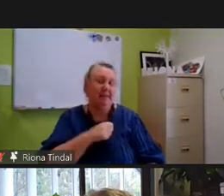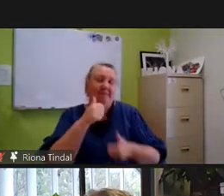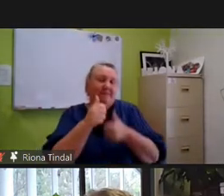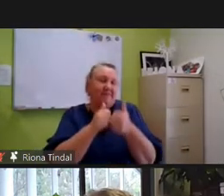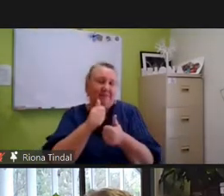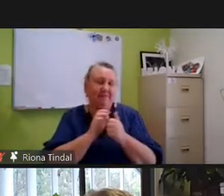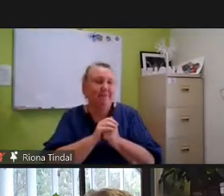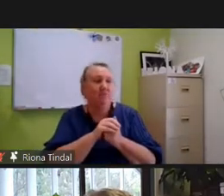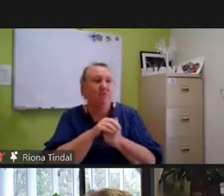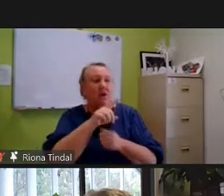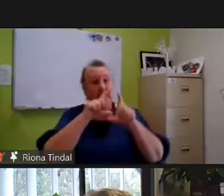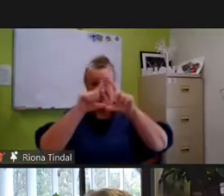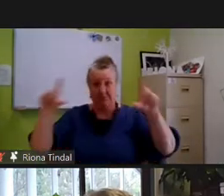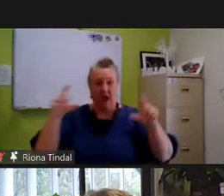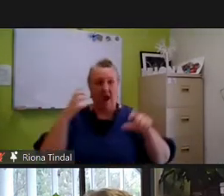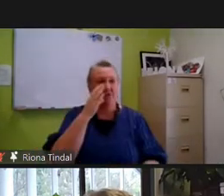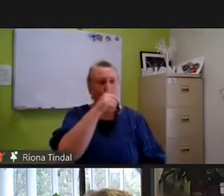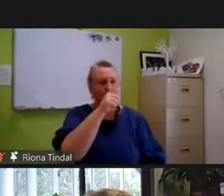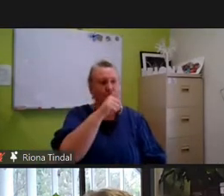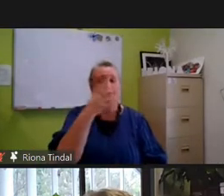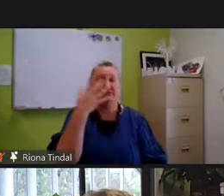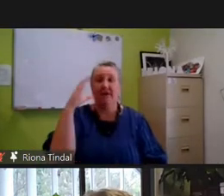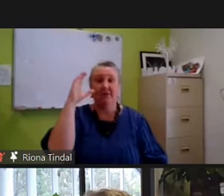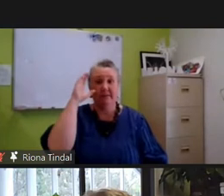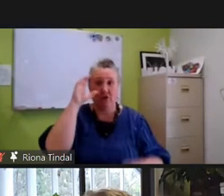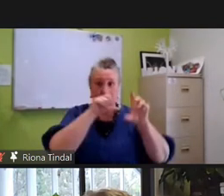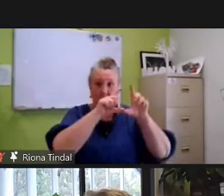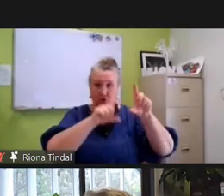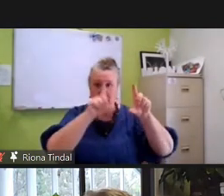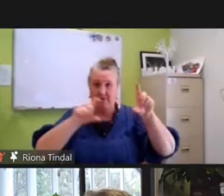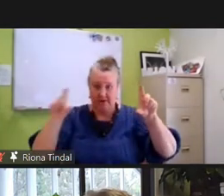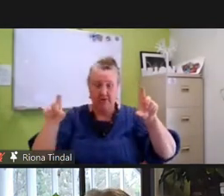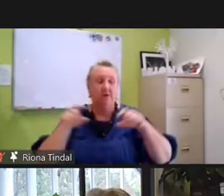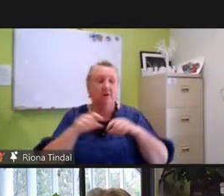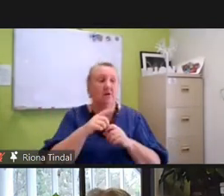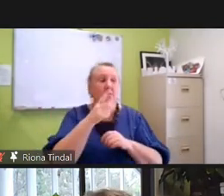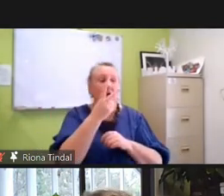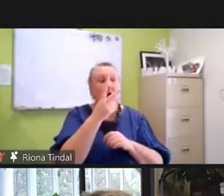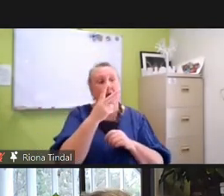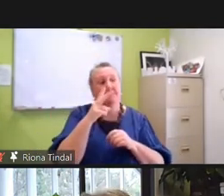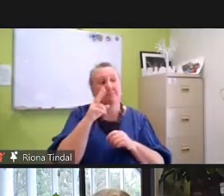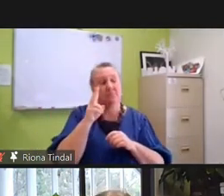and it's by That Deaf Guy, very popular. There are five different pictures in a row.